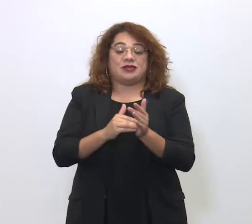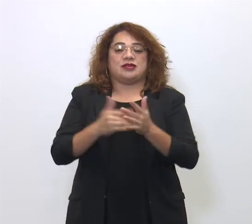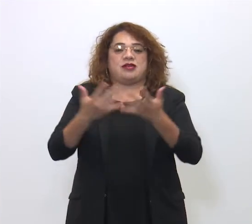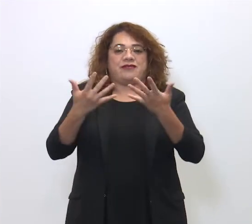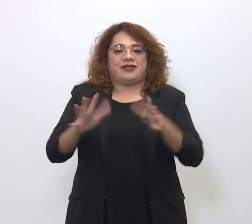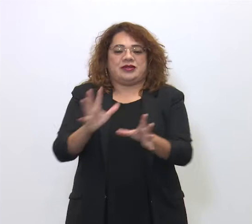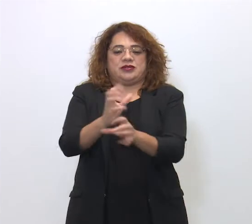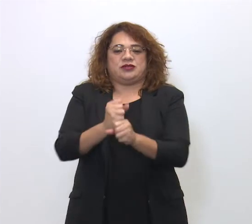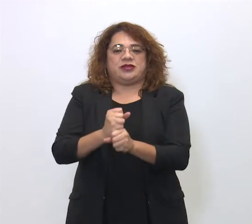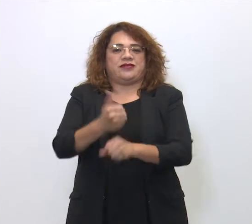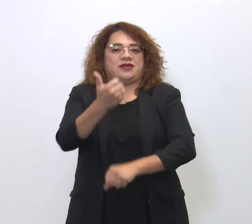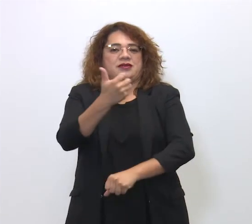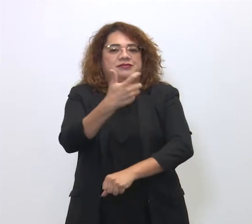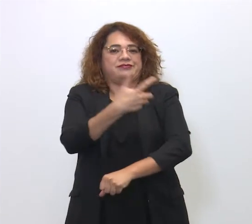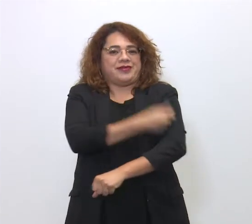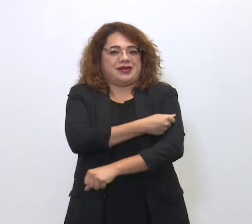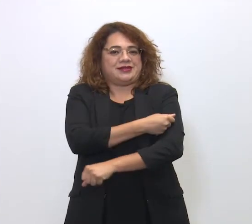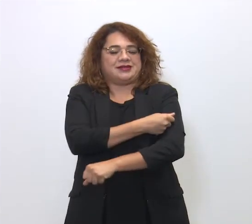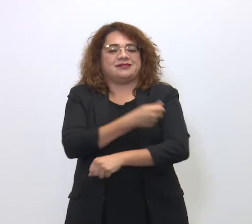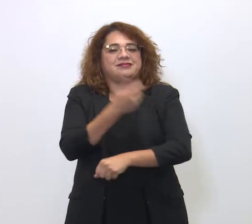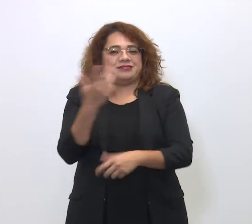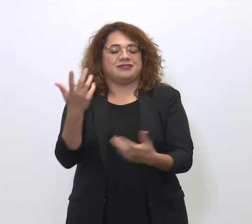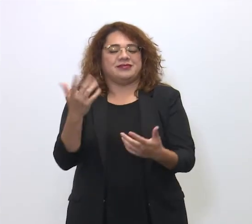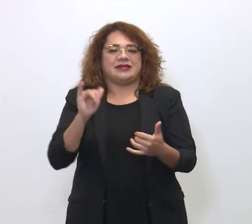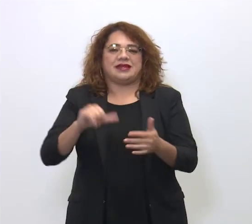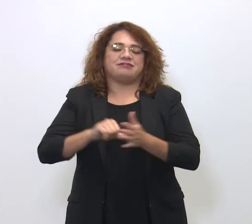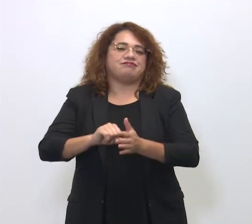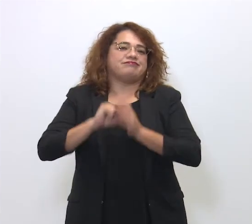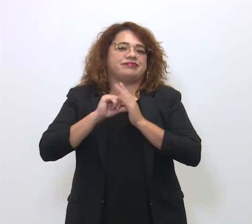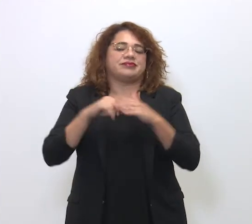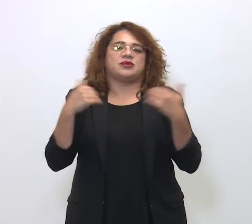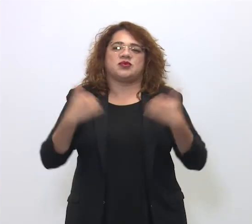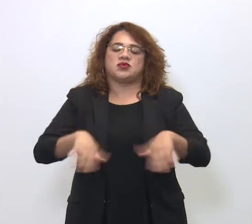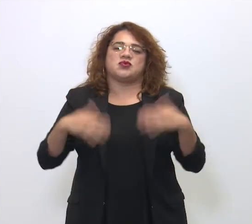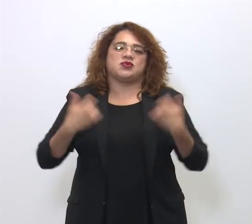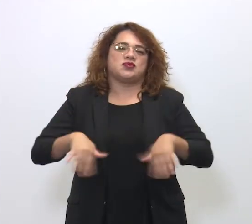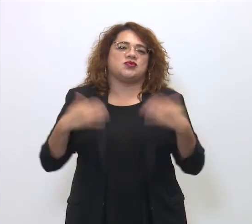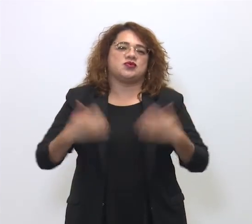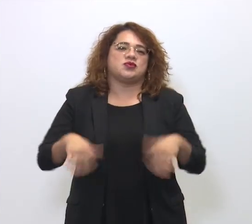that time, is really, is really impressive so just congrats to our health department team on